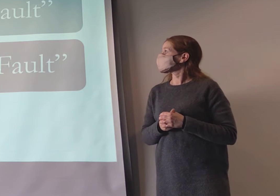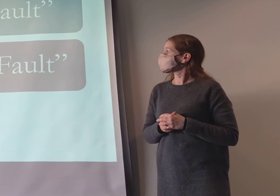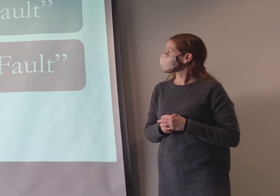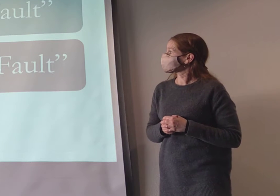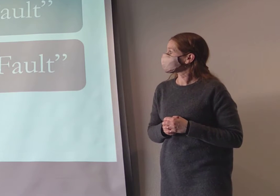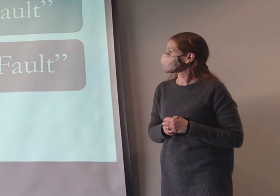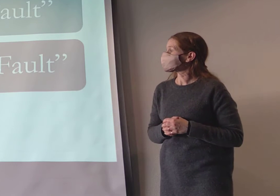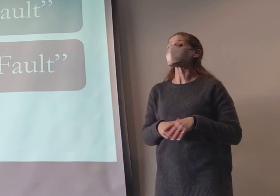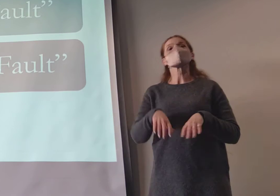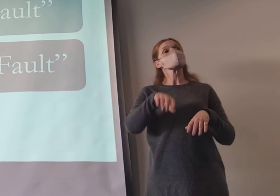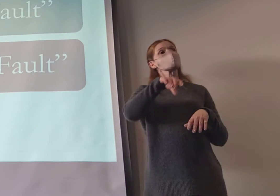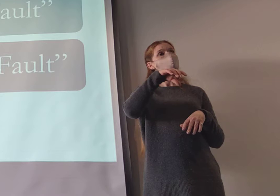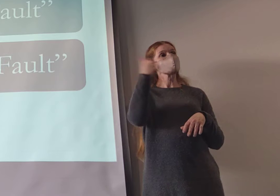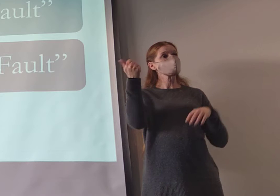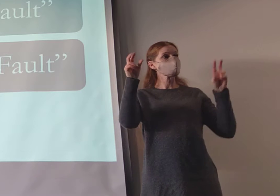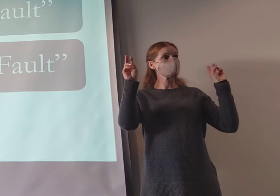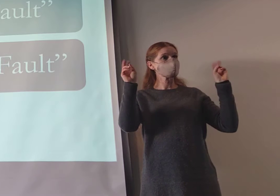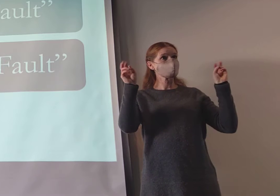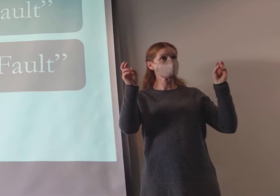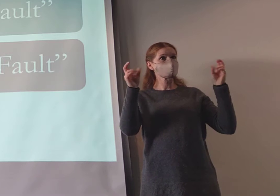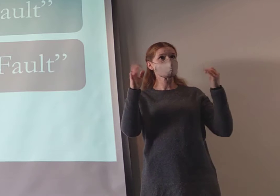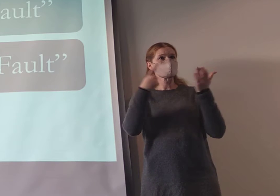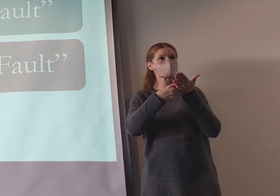So the other thing I wanted to talk about is Just Cause.